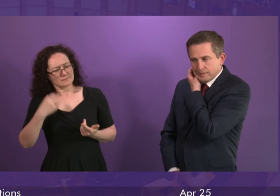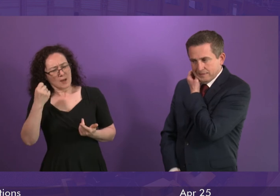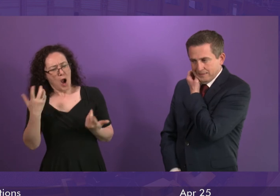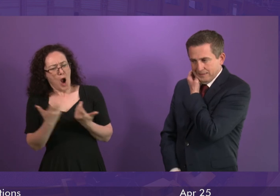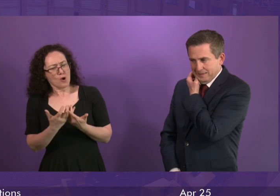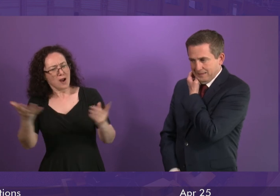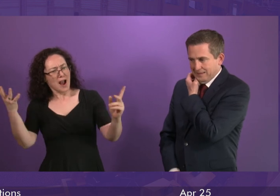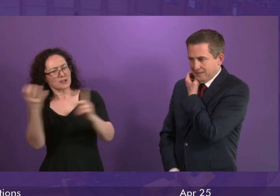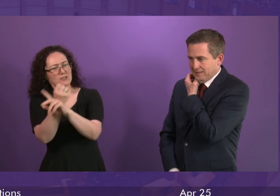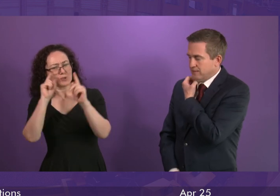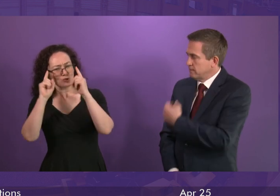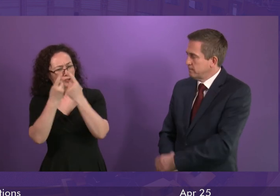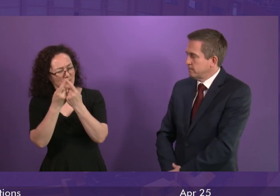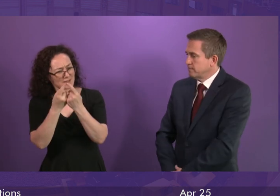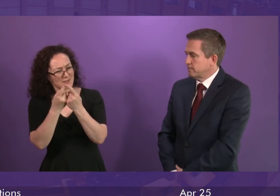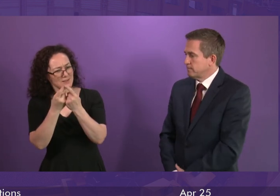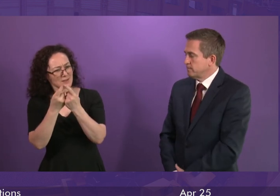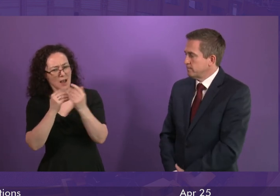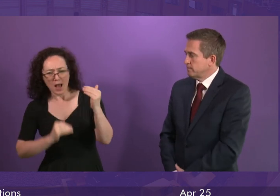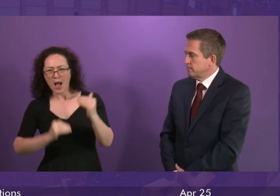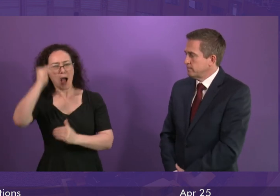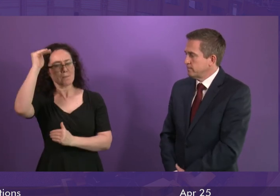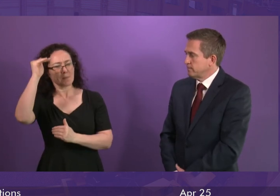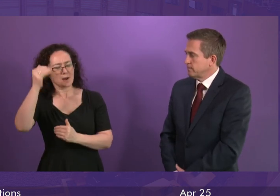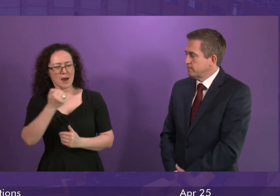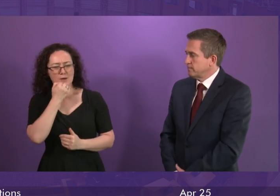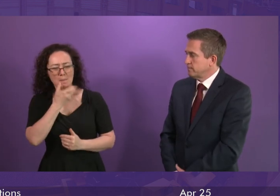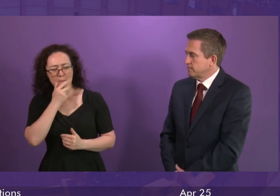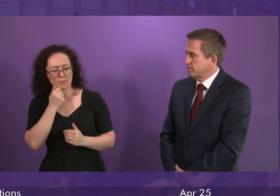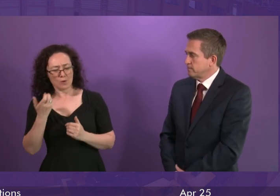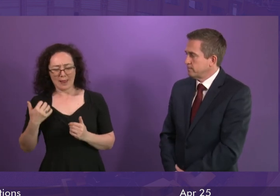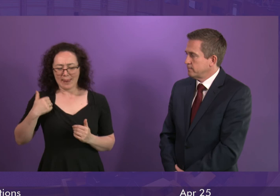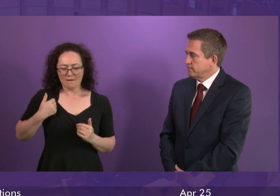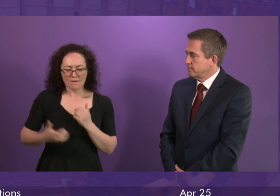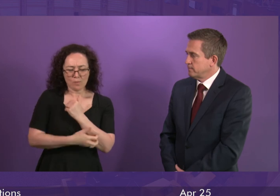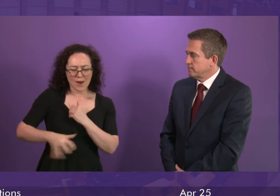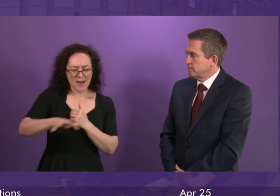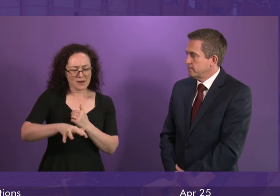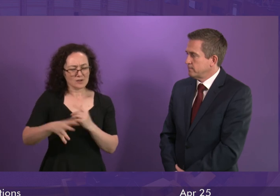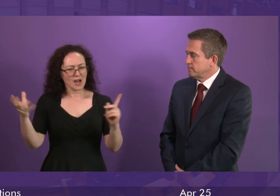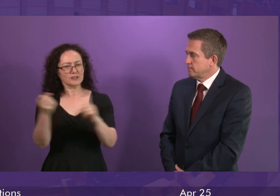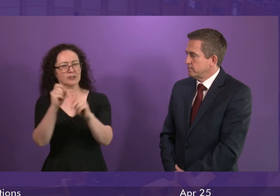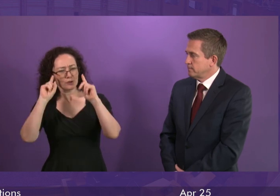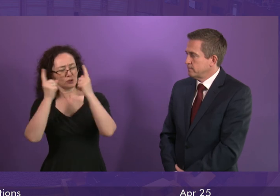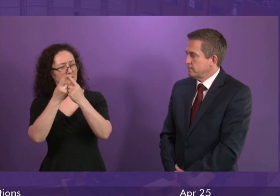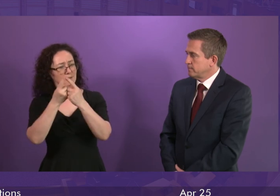is at an all-time low. The numbers from deprived communities going into university are at a